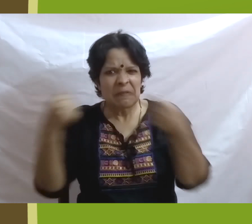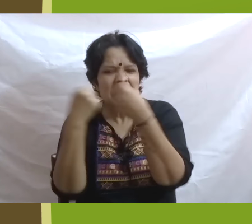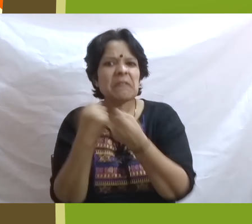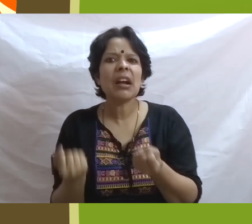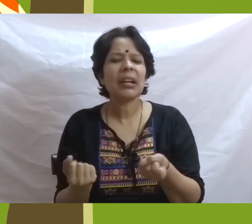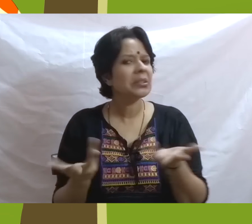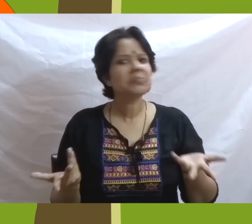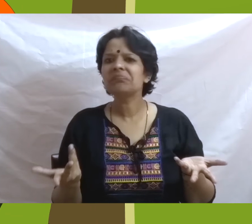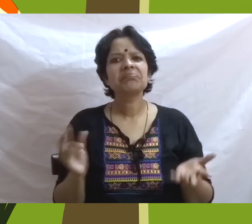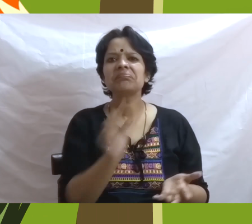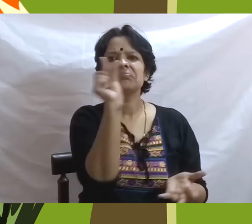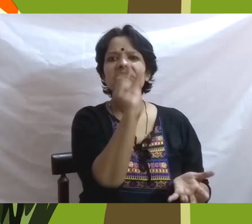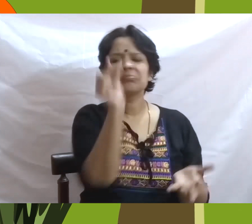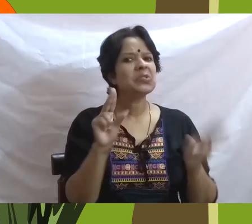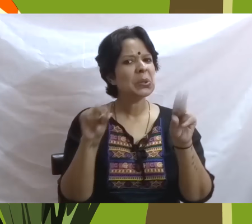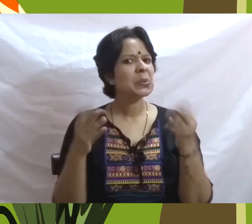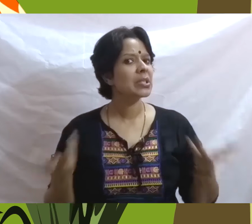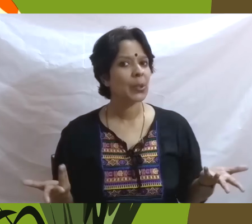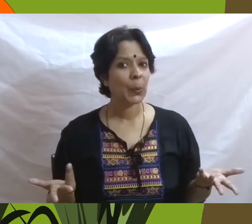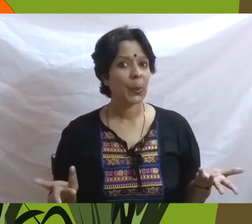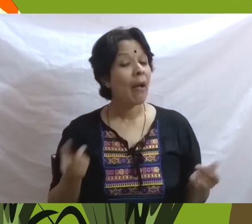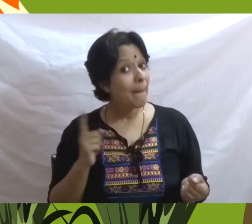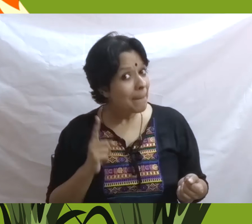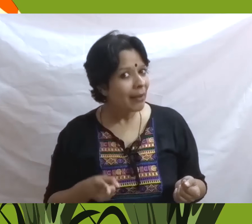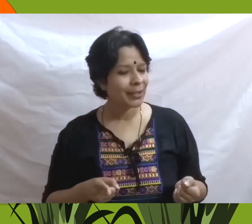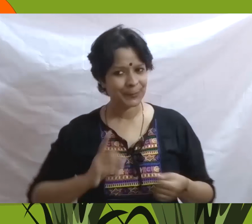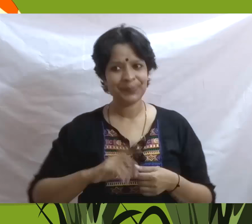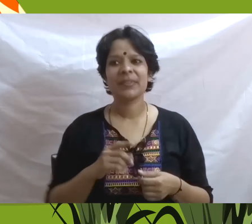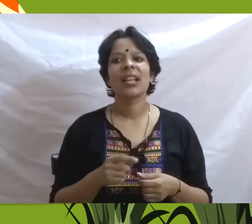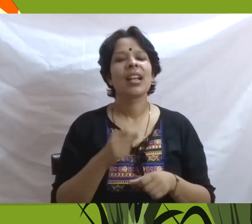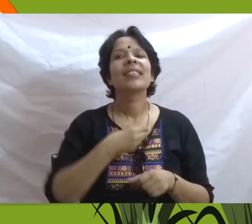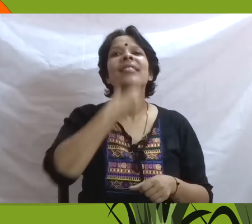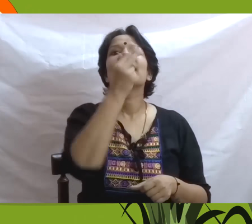Instead, the stork invited the fox for a dinner at his home the next day!